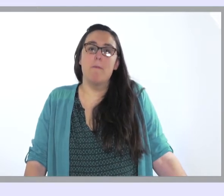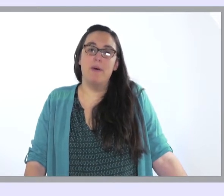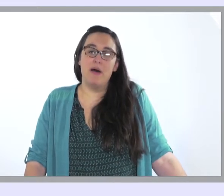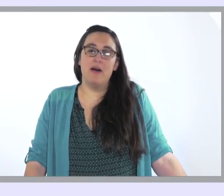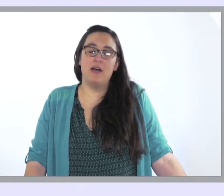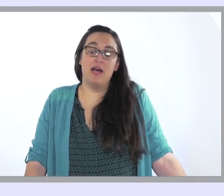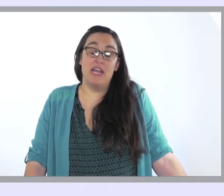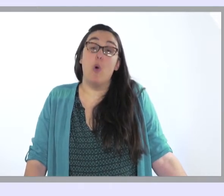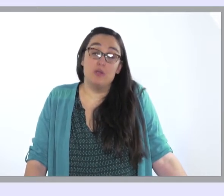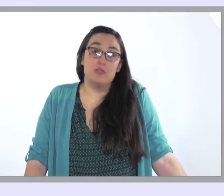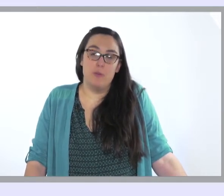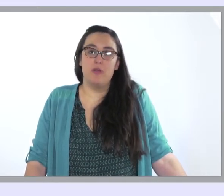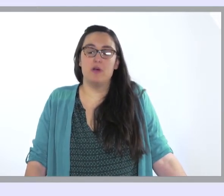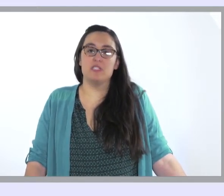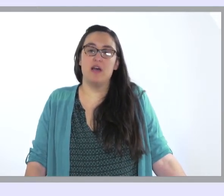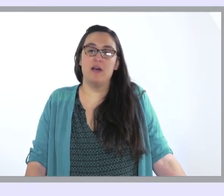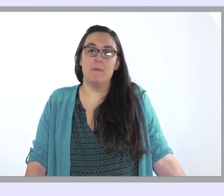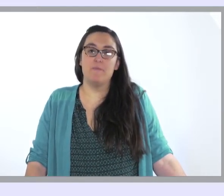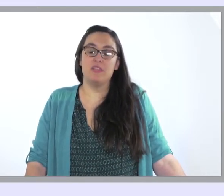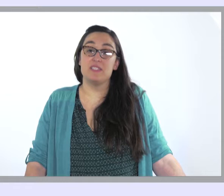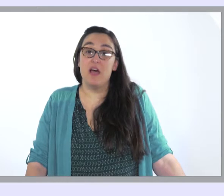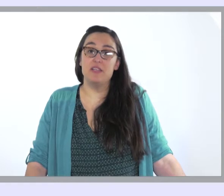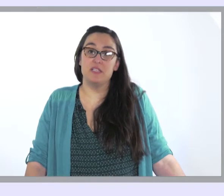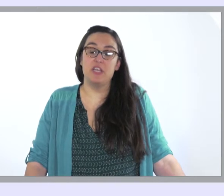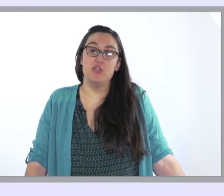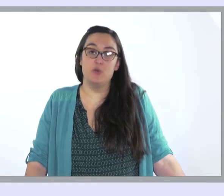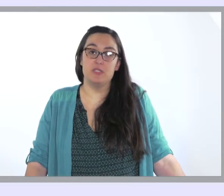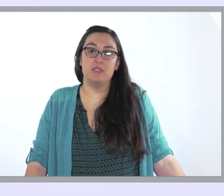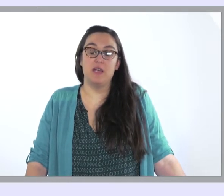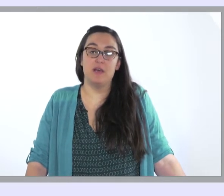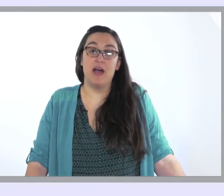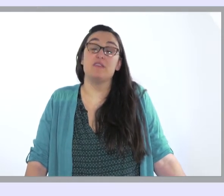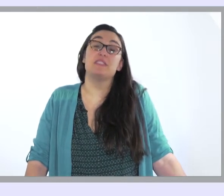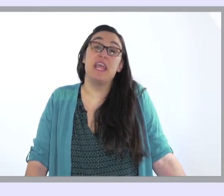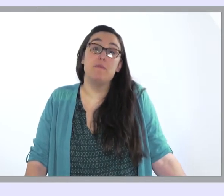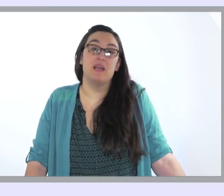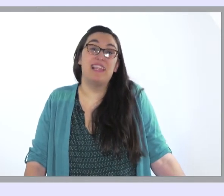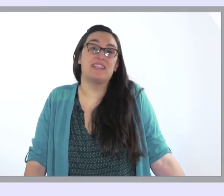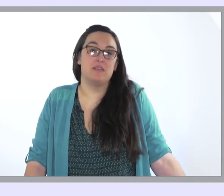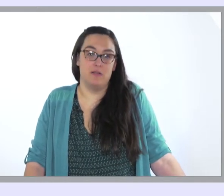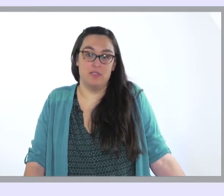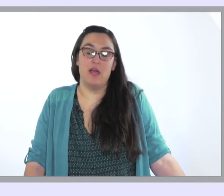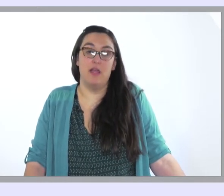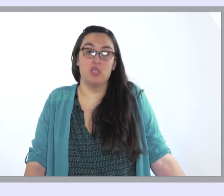and also because the signs they use are the same lexical signs